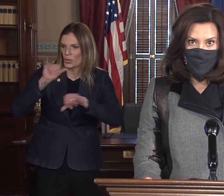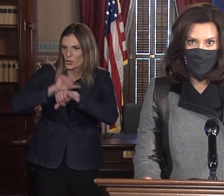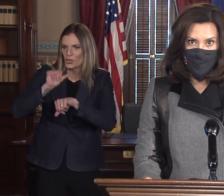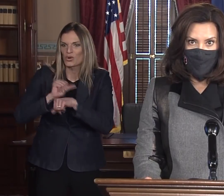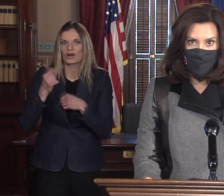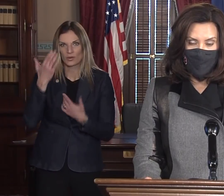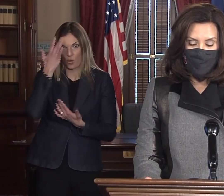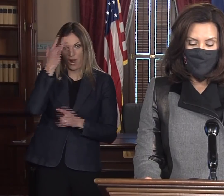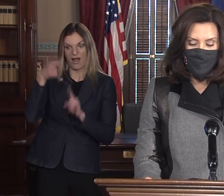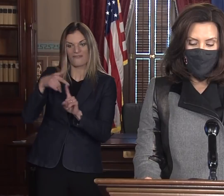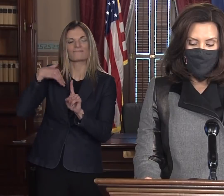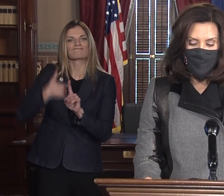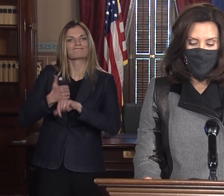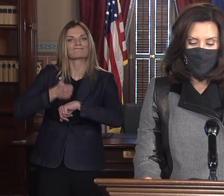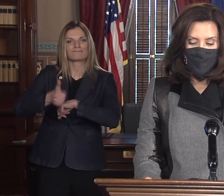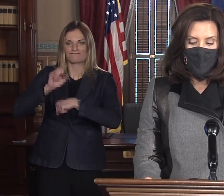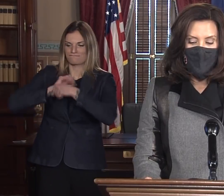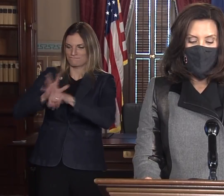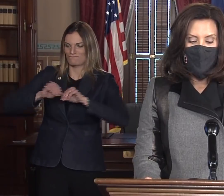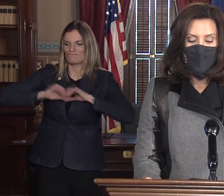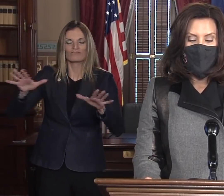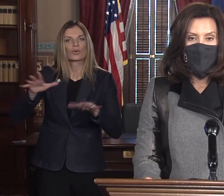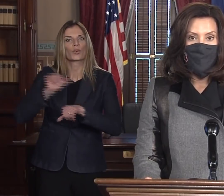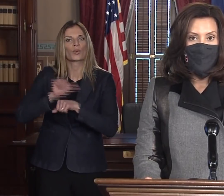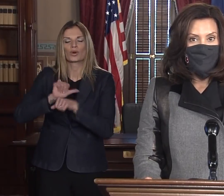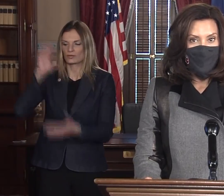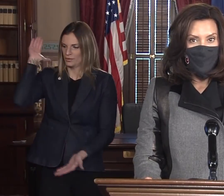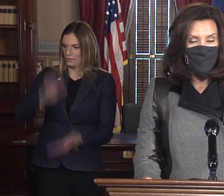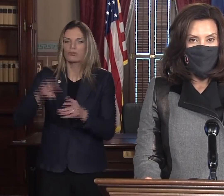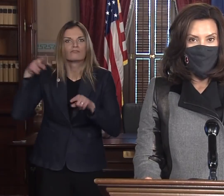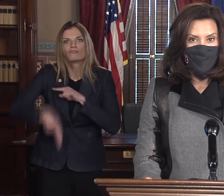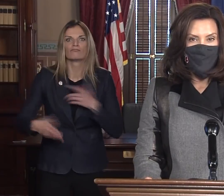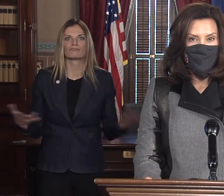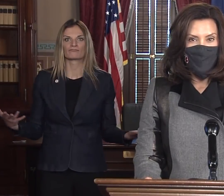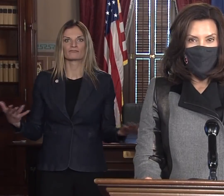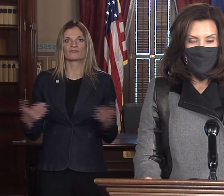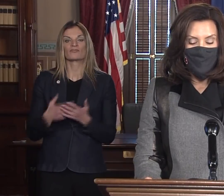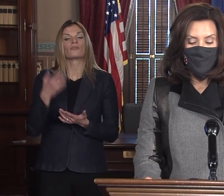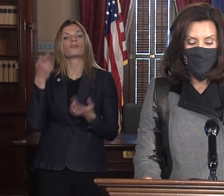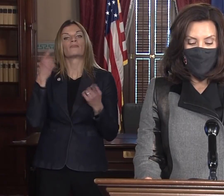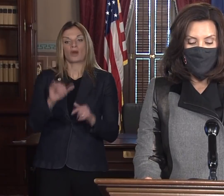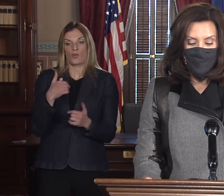BENEFITS. THIS IS FOR MICHIGANERS WHO LOST WORK AS A RESULT OF THE COVID-19